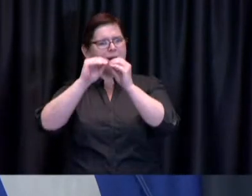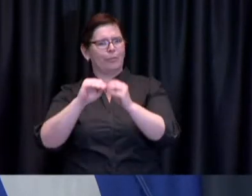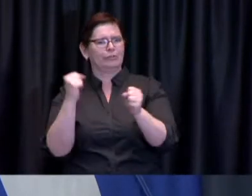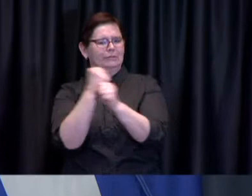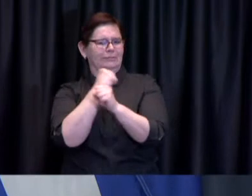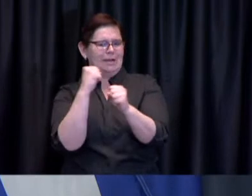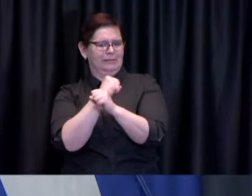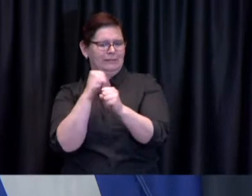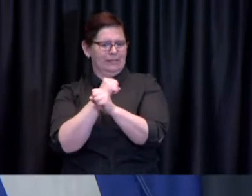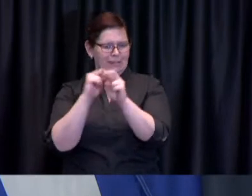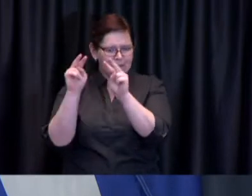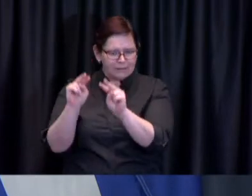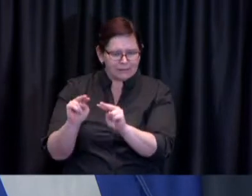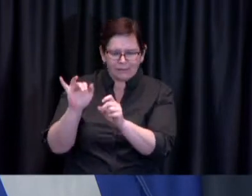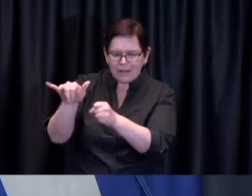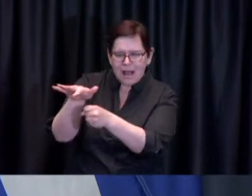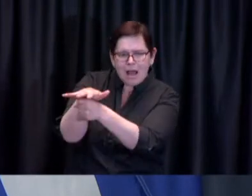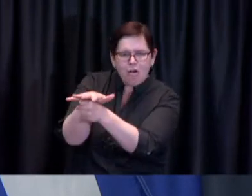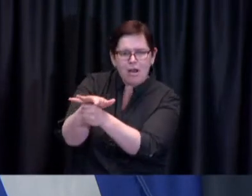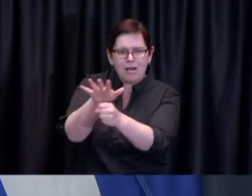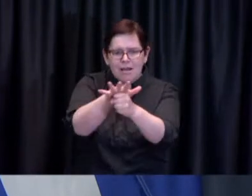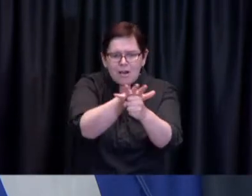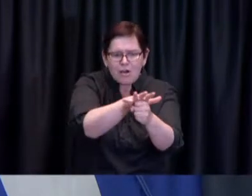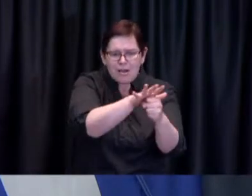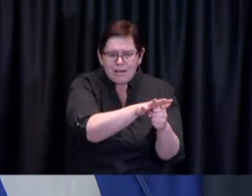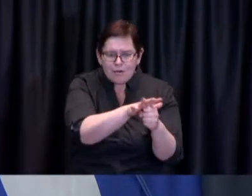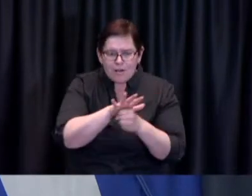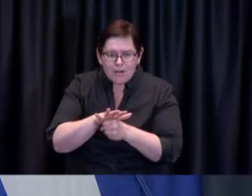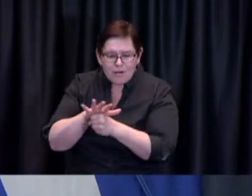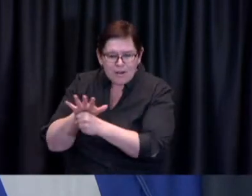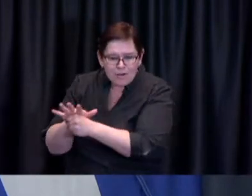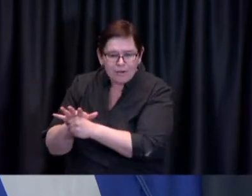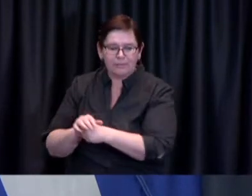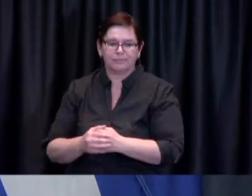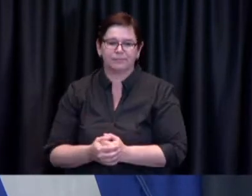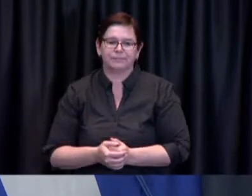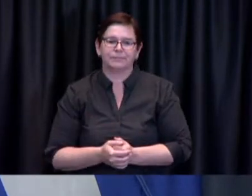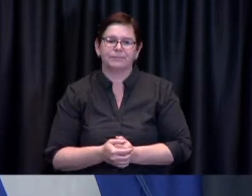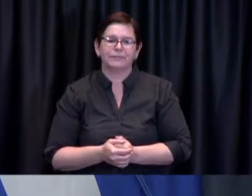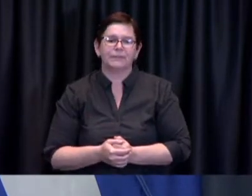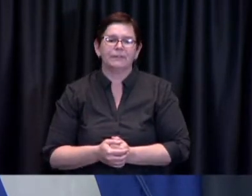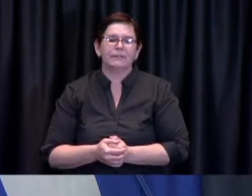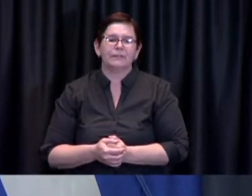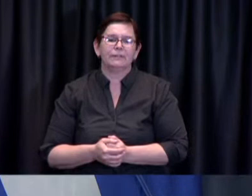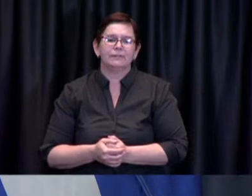different parts of the city and whether it's done by the postal code areas or by the neighbourhoods